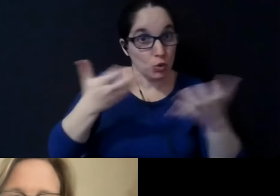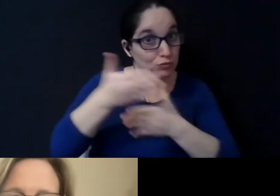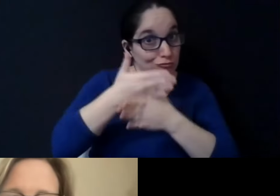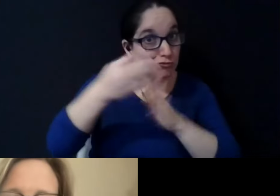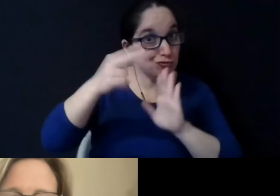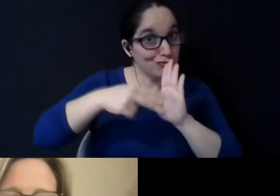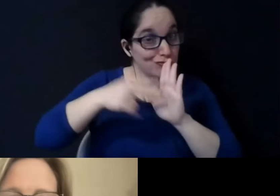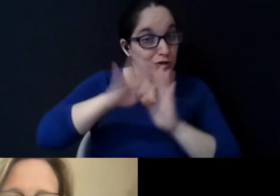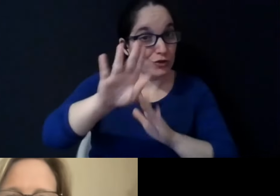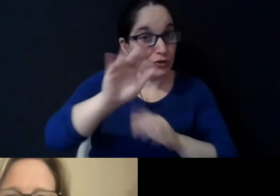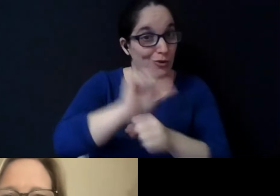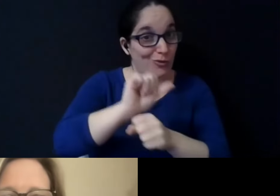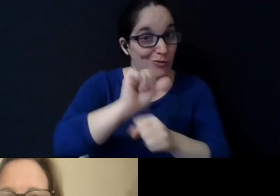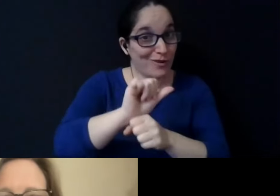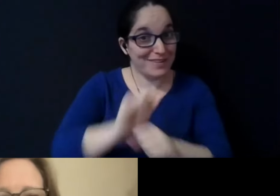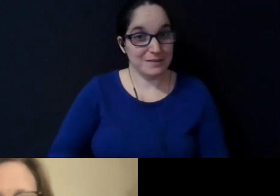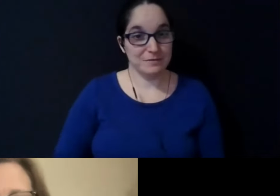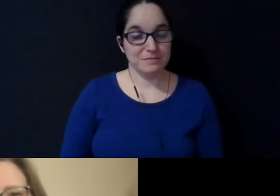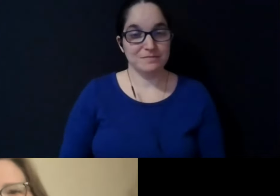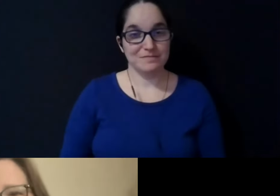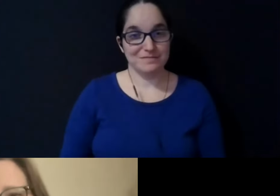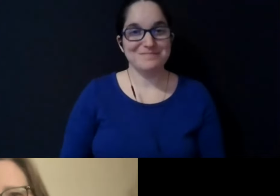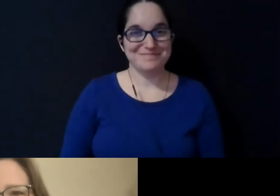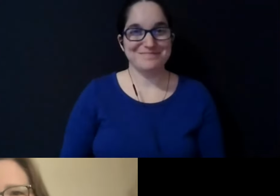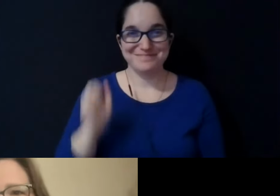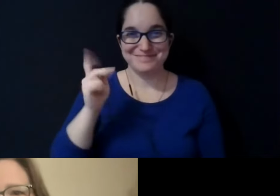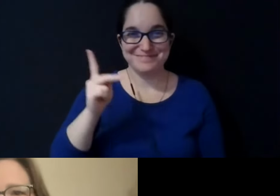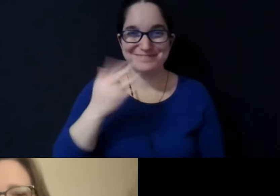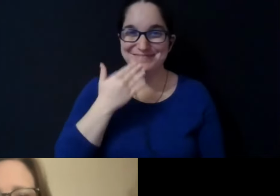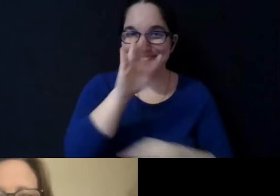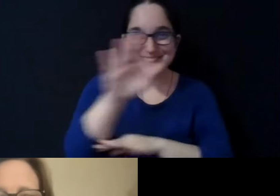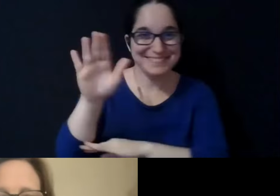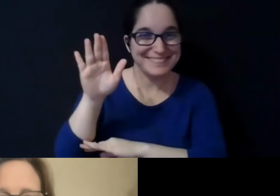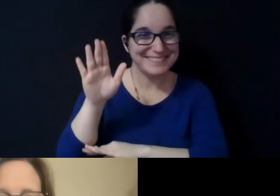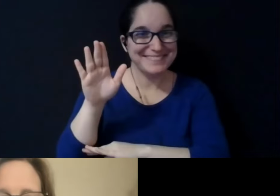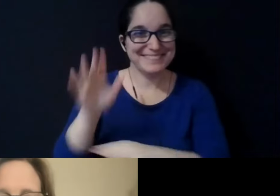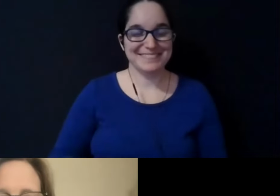corpse from our class? Yes, of course. Good afternoon, everyone, thank you for having me